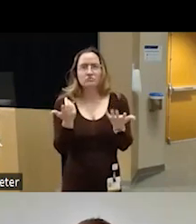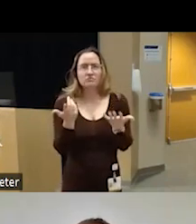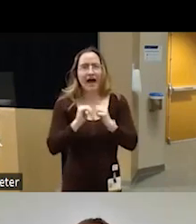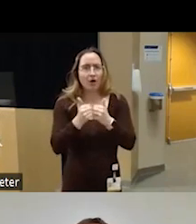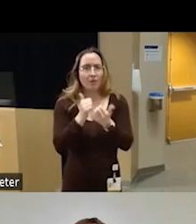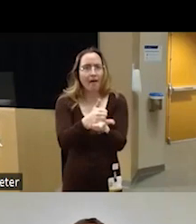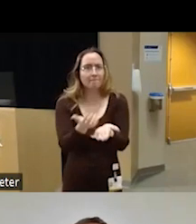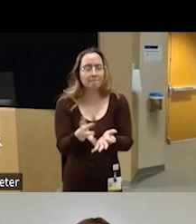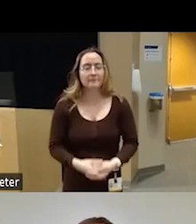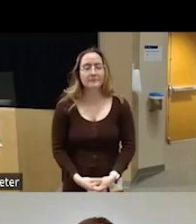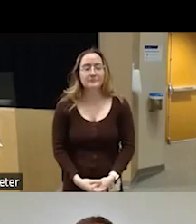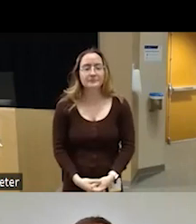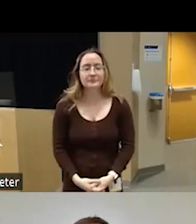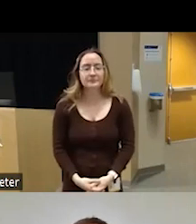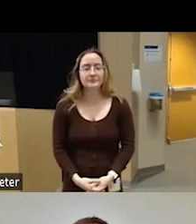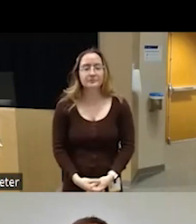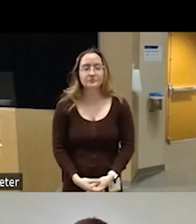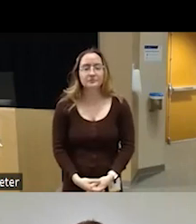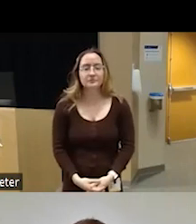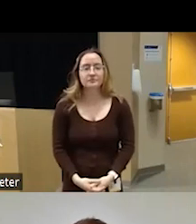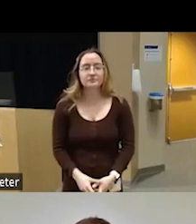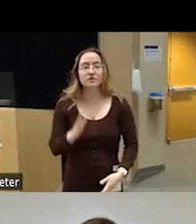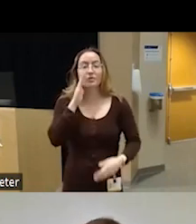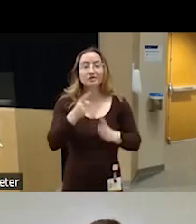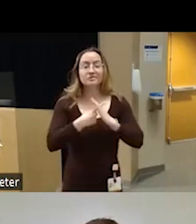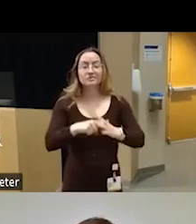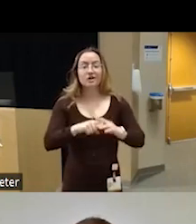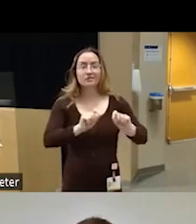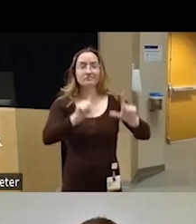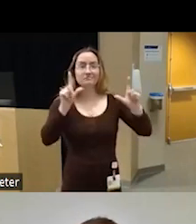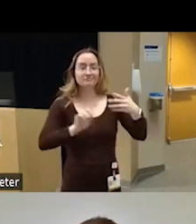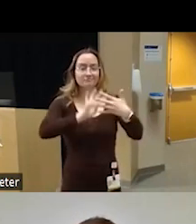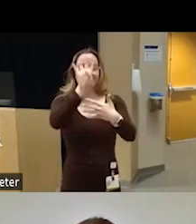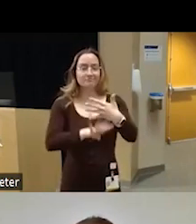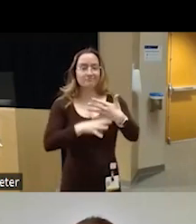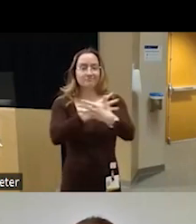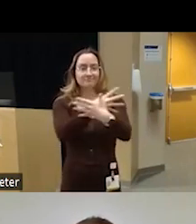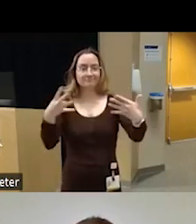Let's start with this blueprint article that's already four years old. So it's amazing